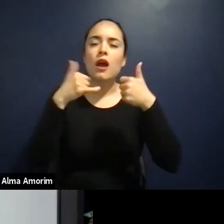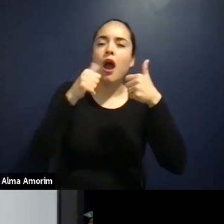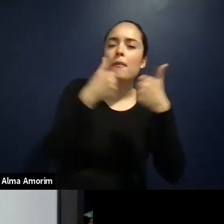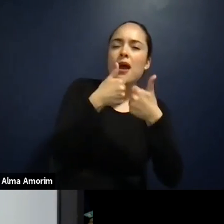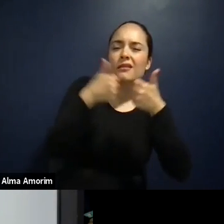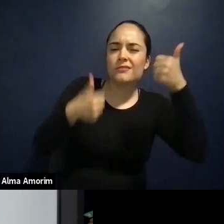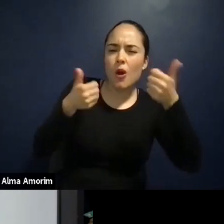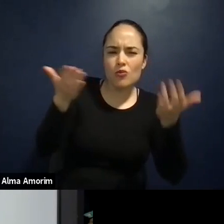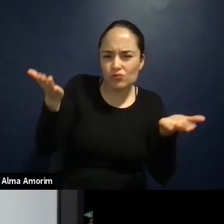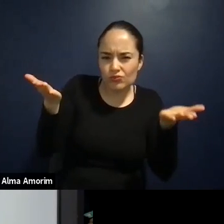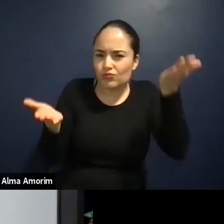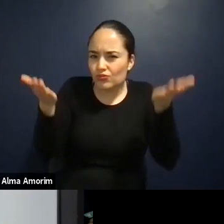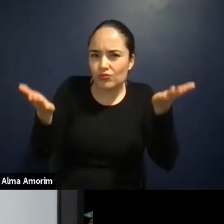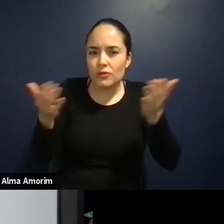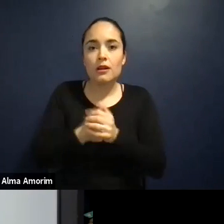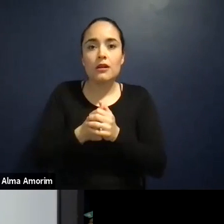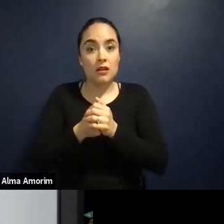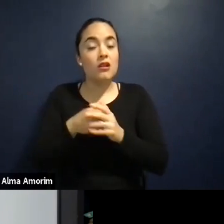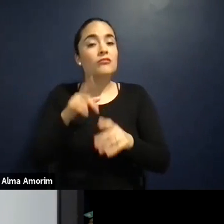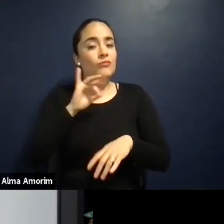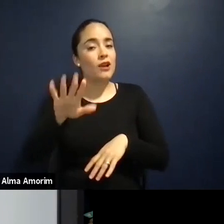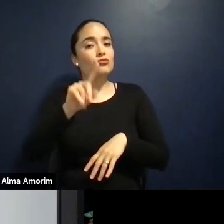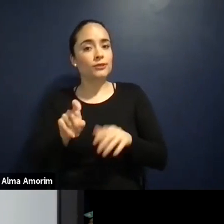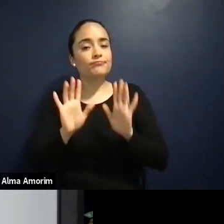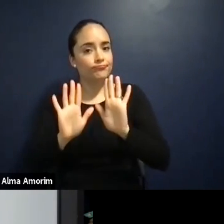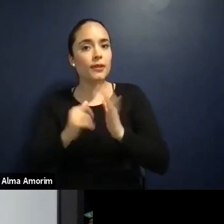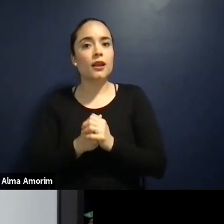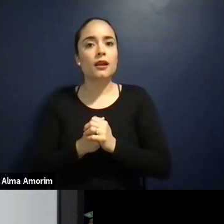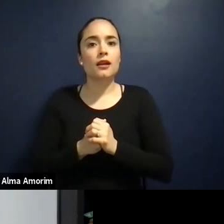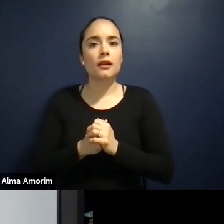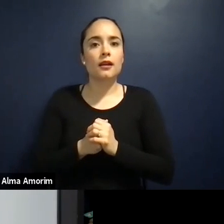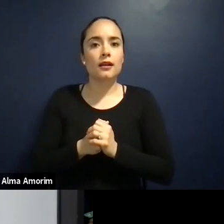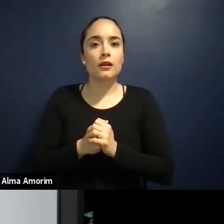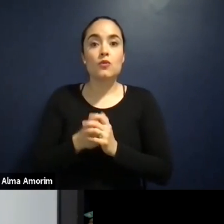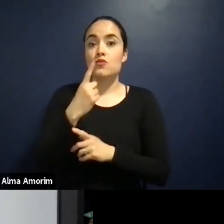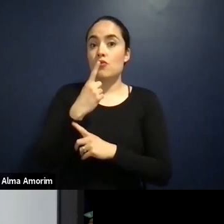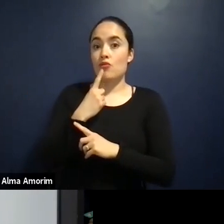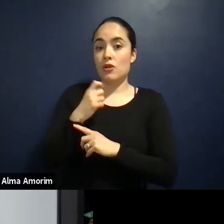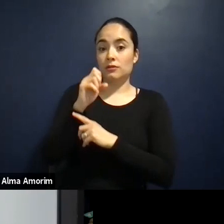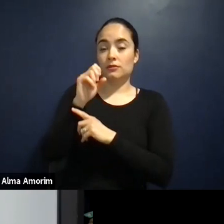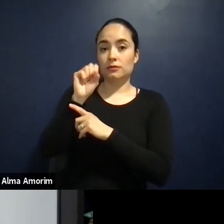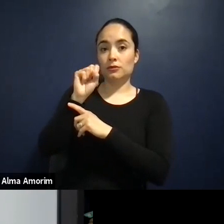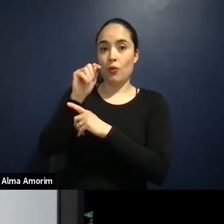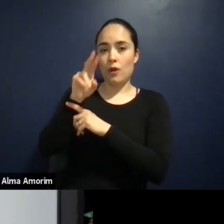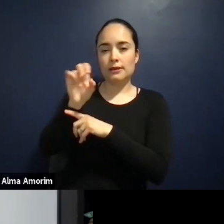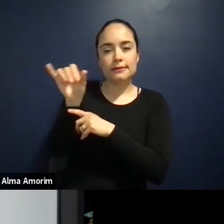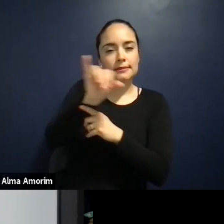was kind of like the closest thing in Minecraft that we had for copper. It's a material that